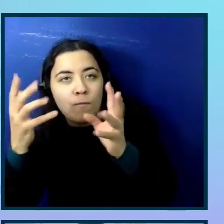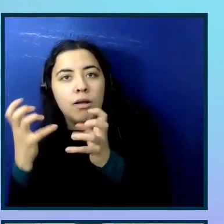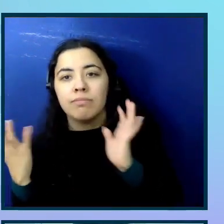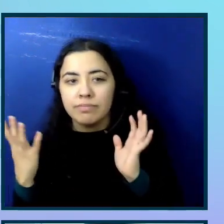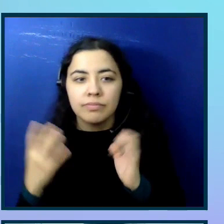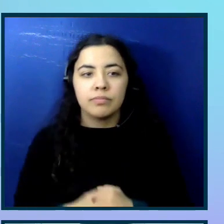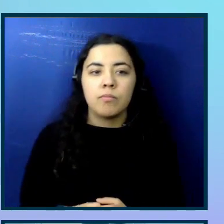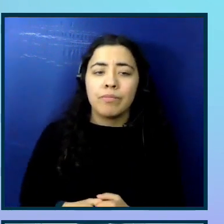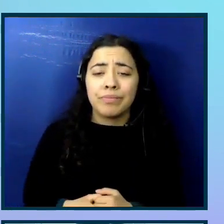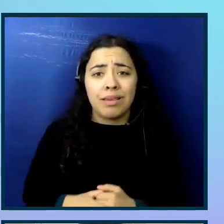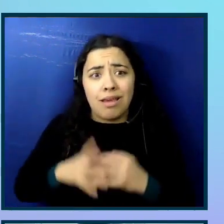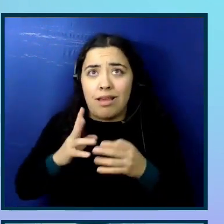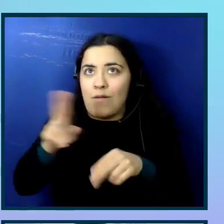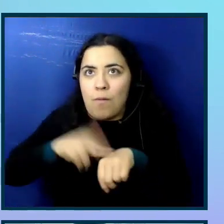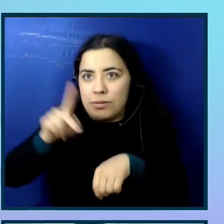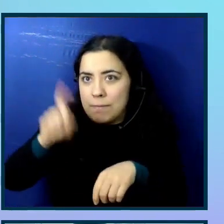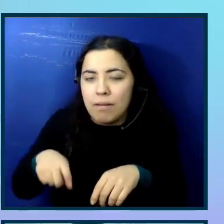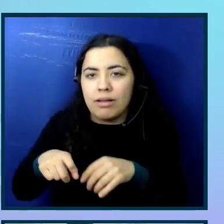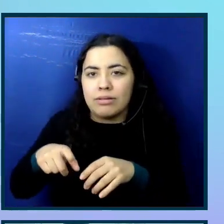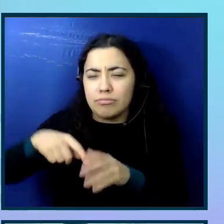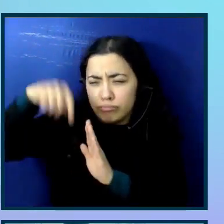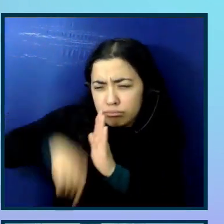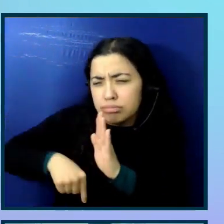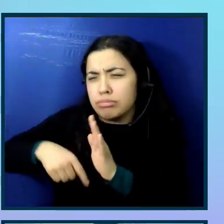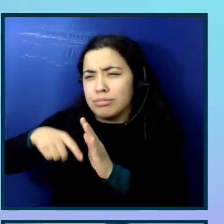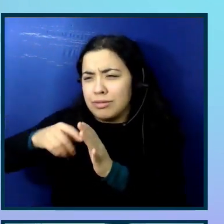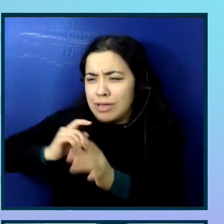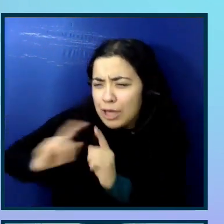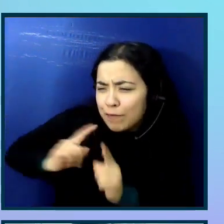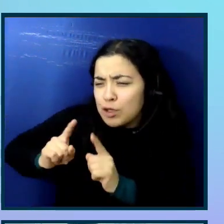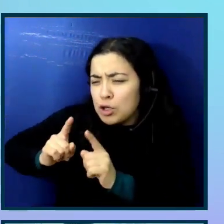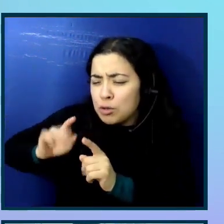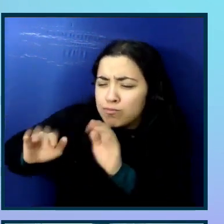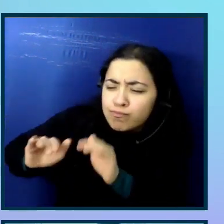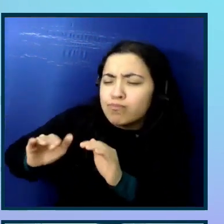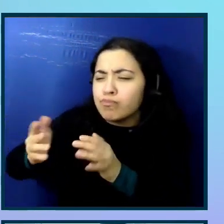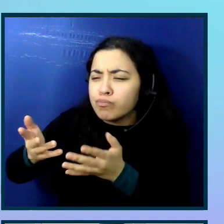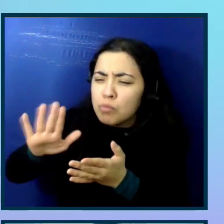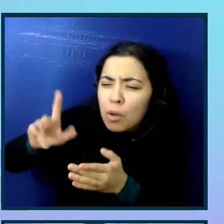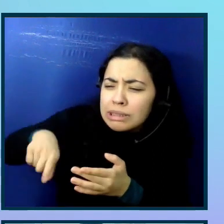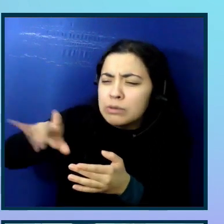And of course, in depth interviewing where we can ask our users what they want, what they need, challenges they currently face,